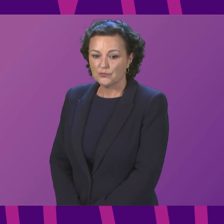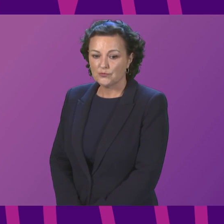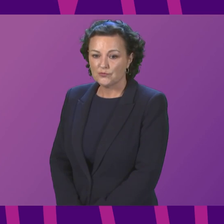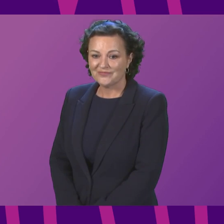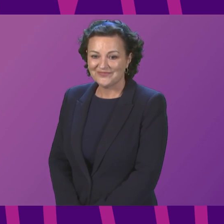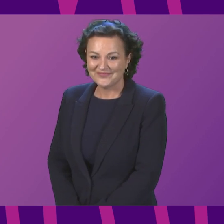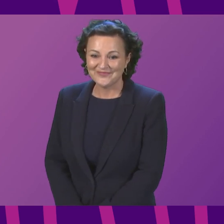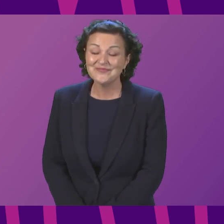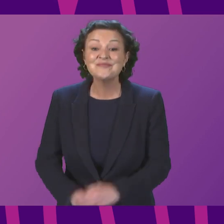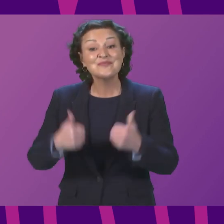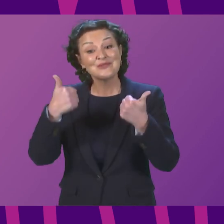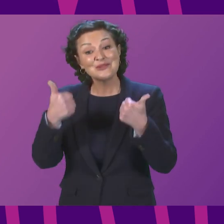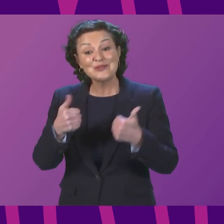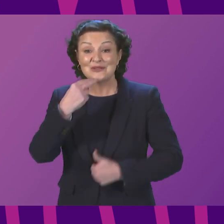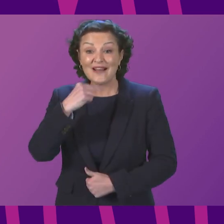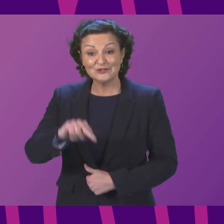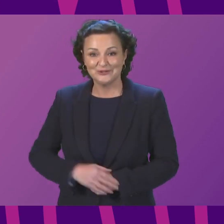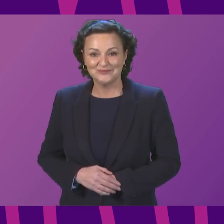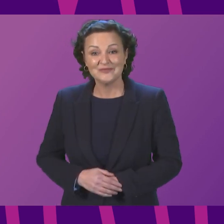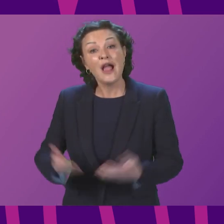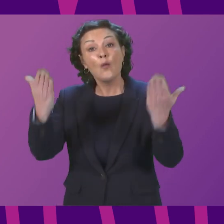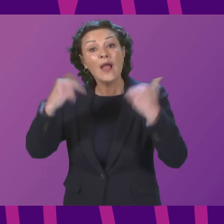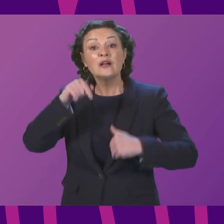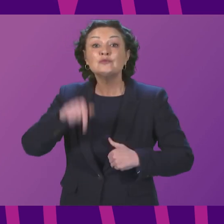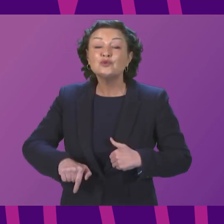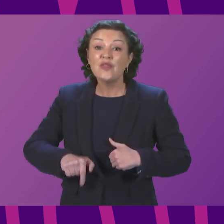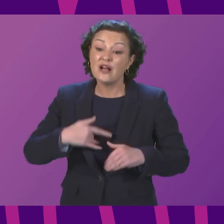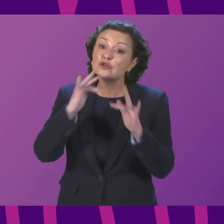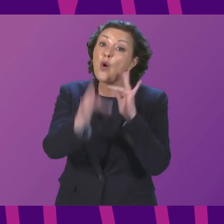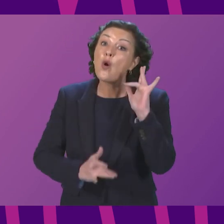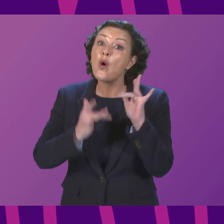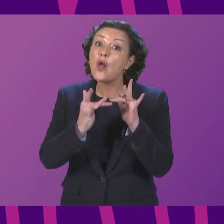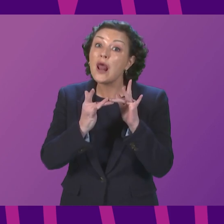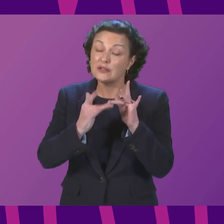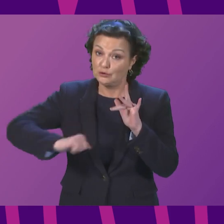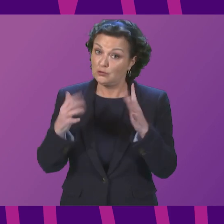Good afternoon, and welcome to this virtual meeting of the Scottish Parliament. The first